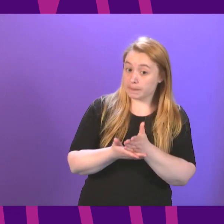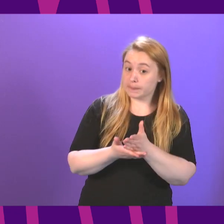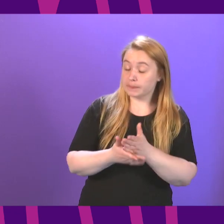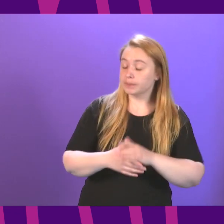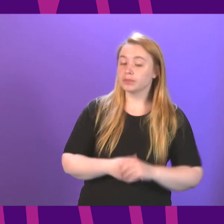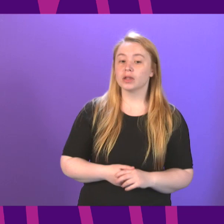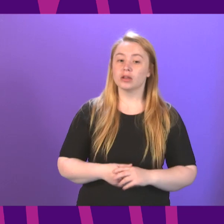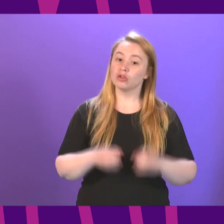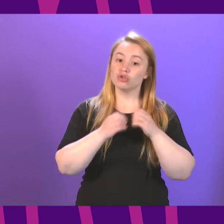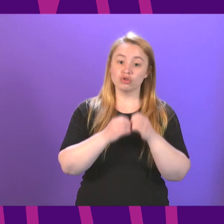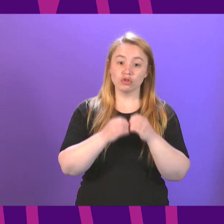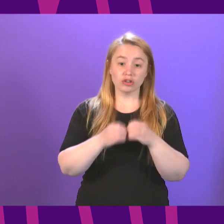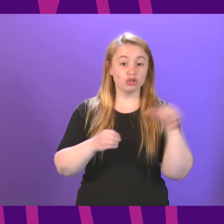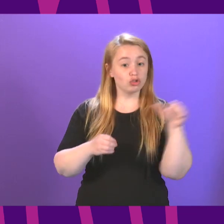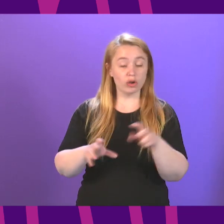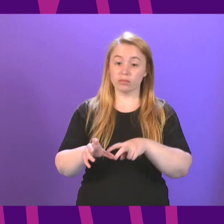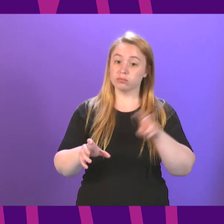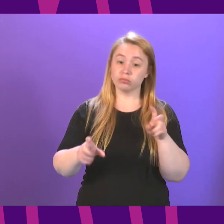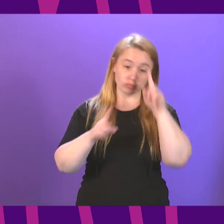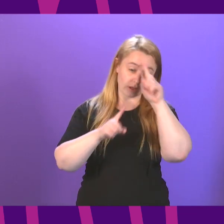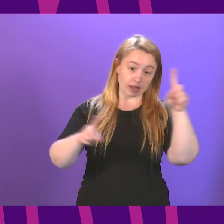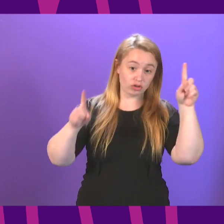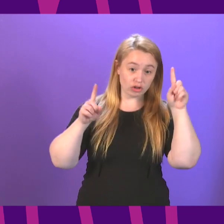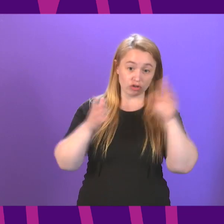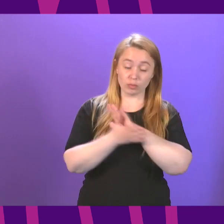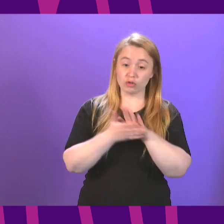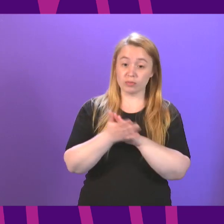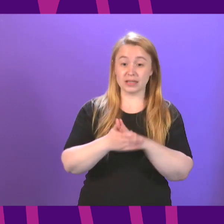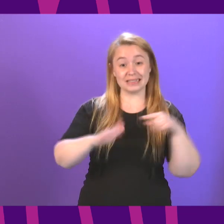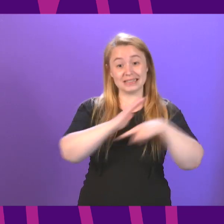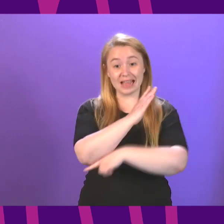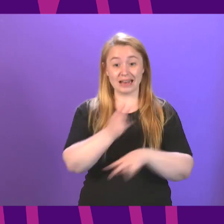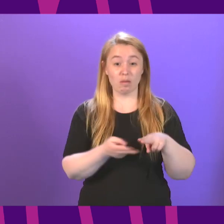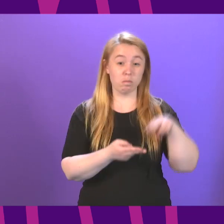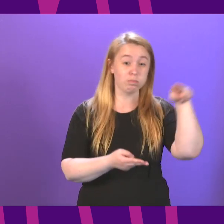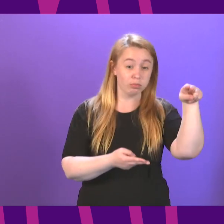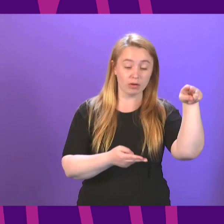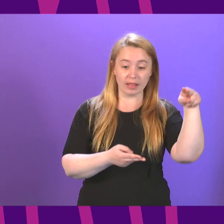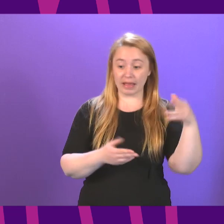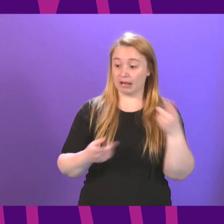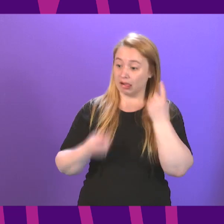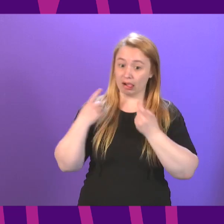should not leave university with a mountain of debt before they have even started work? The First Minister (Nicola Sturgeon):